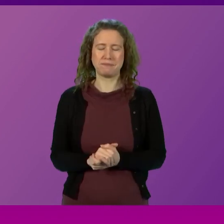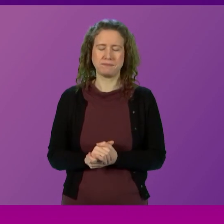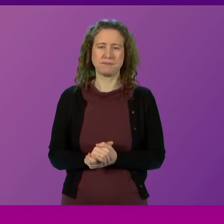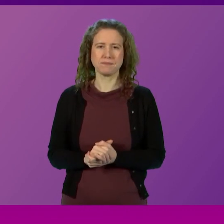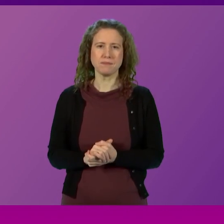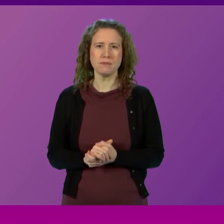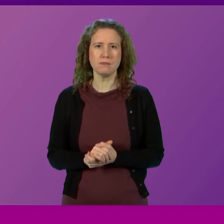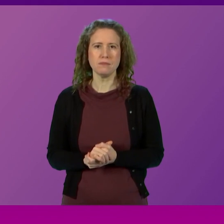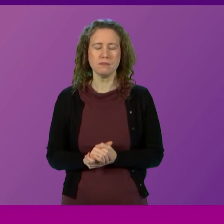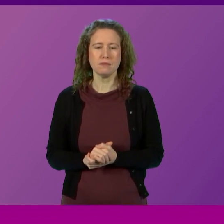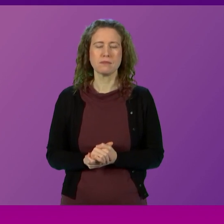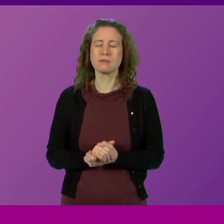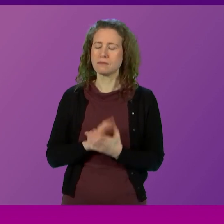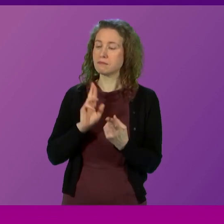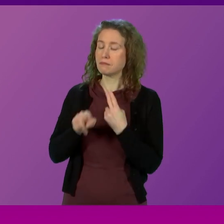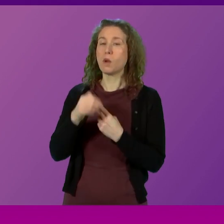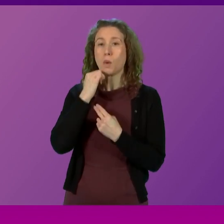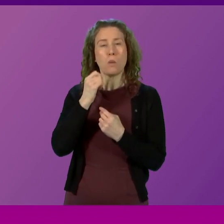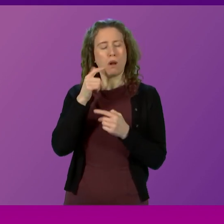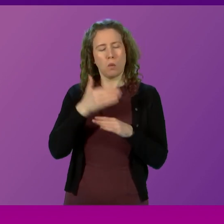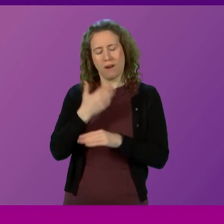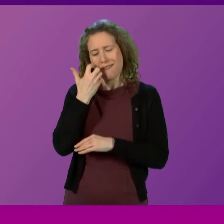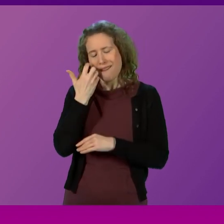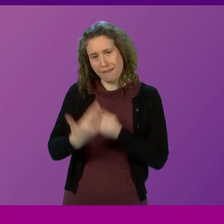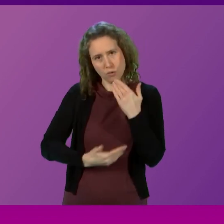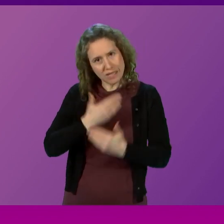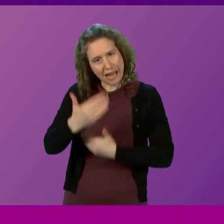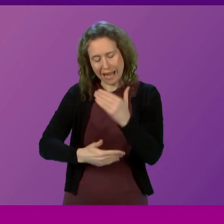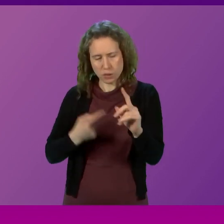We will continue to work each and every day to meet not only those targets but